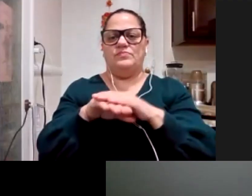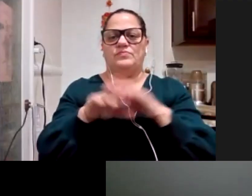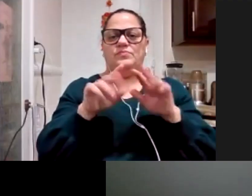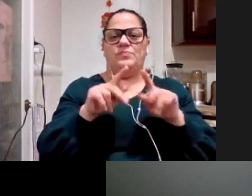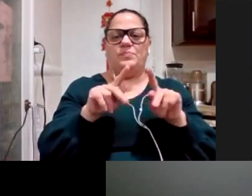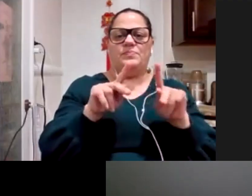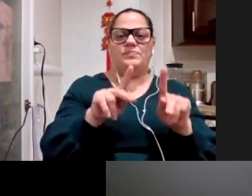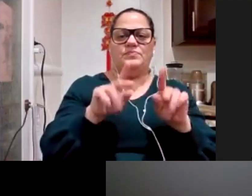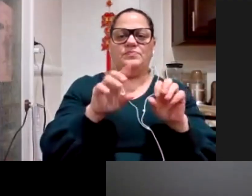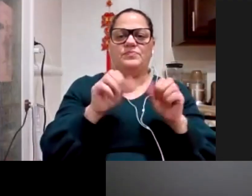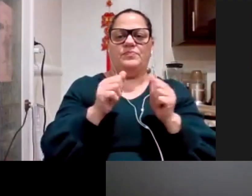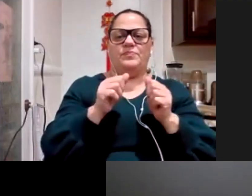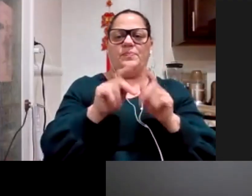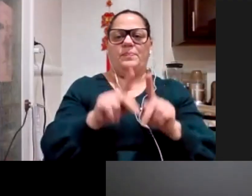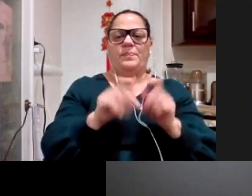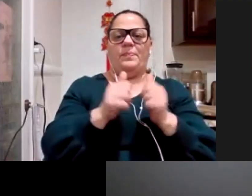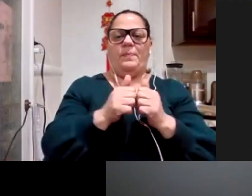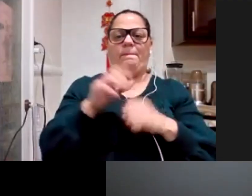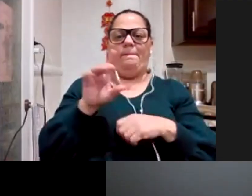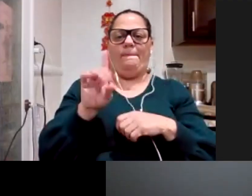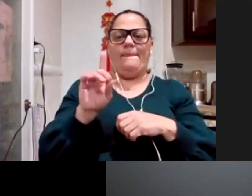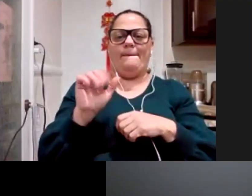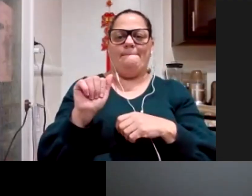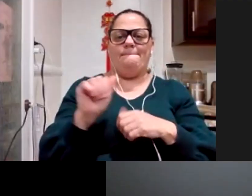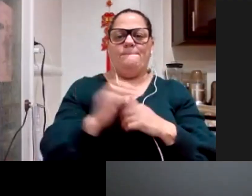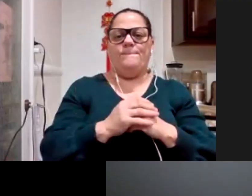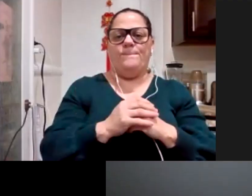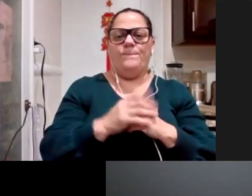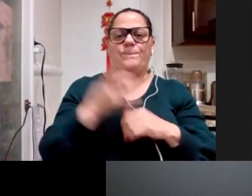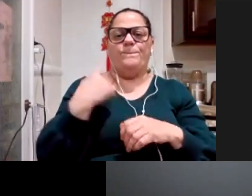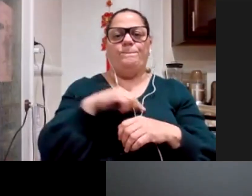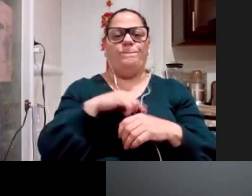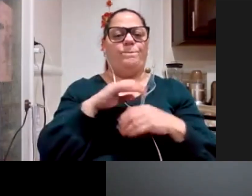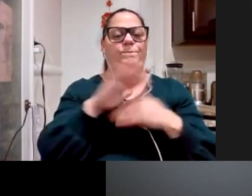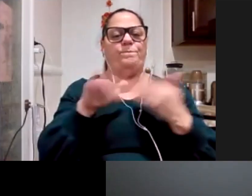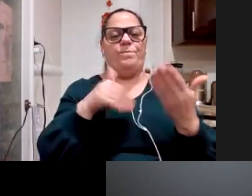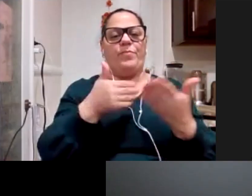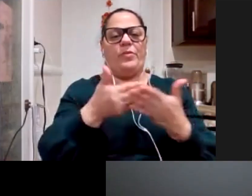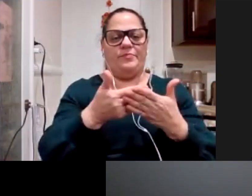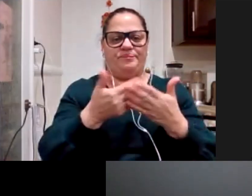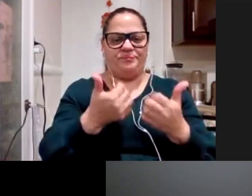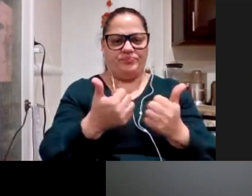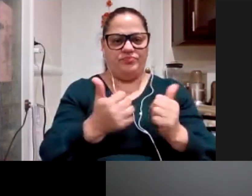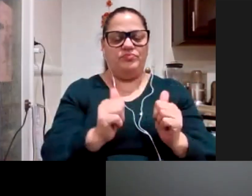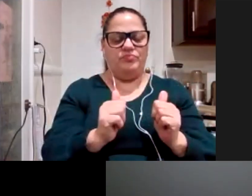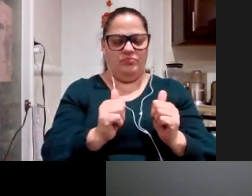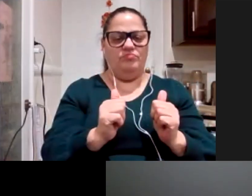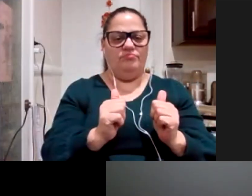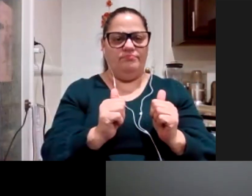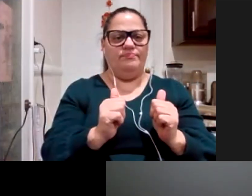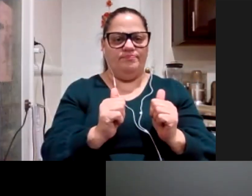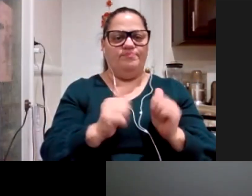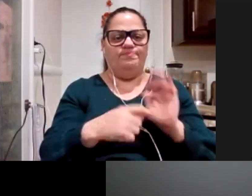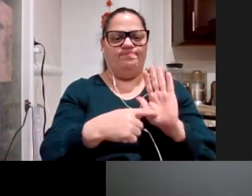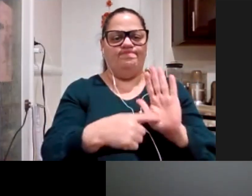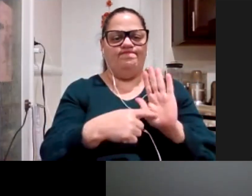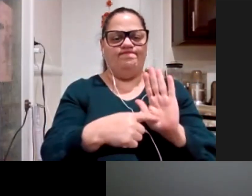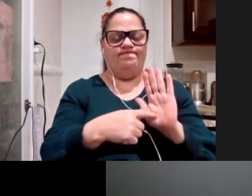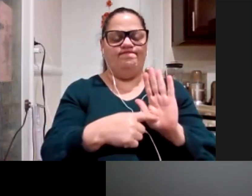for people with disabilities. Um we all at Viscardi try very hard to emulate that example